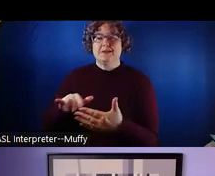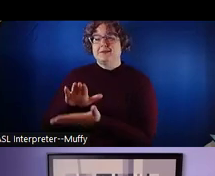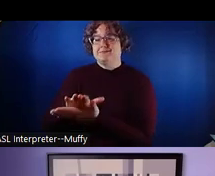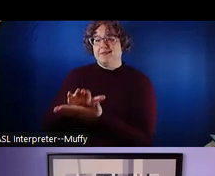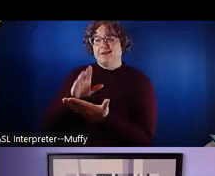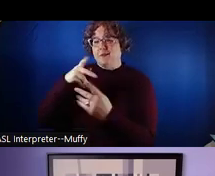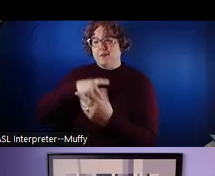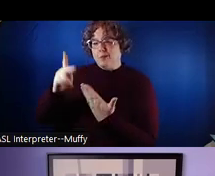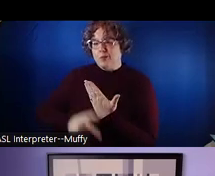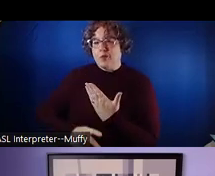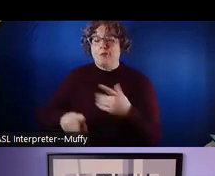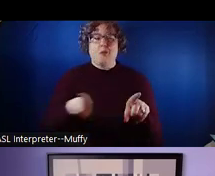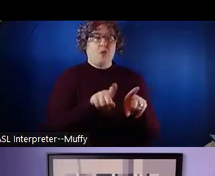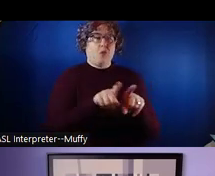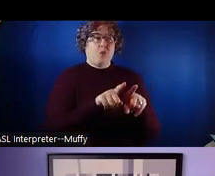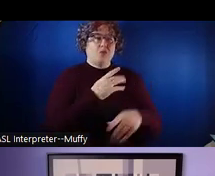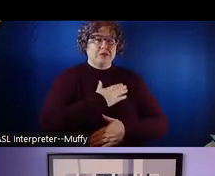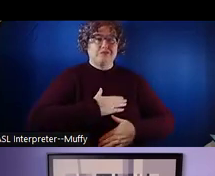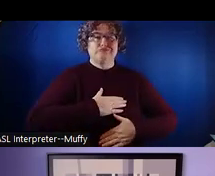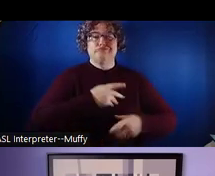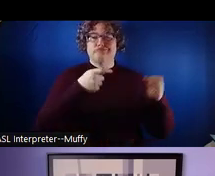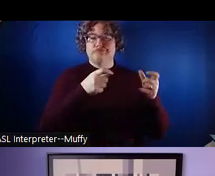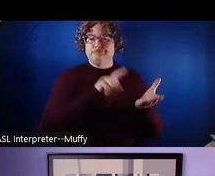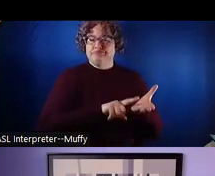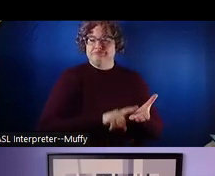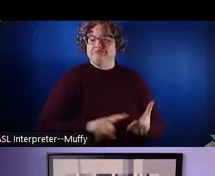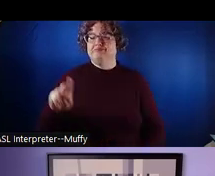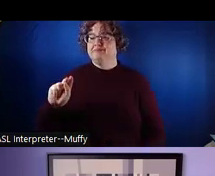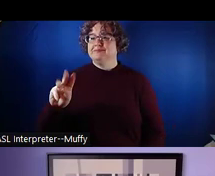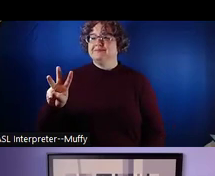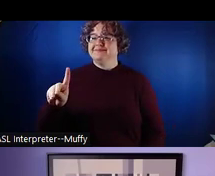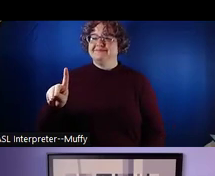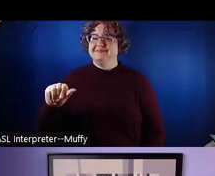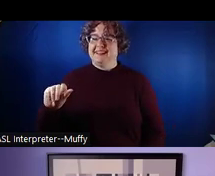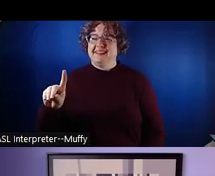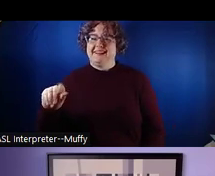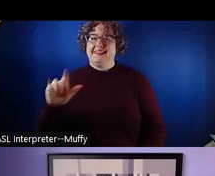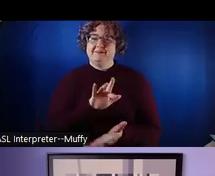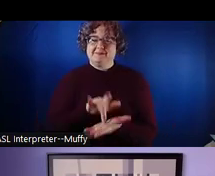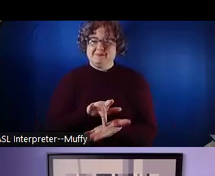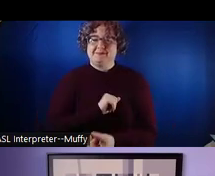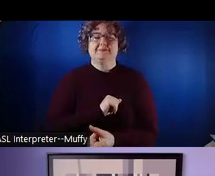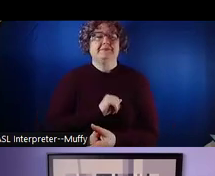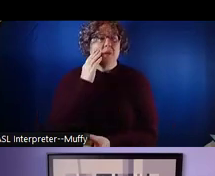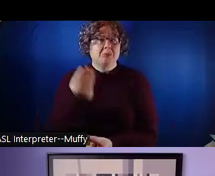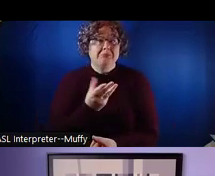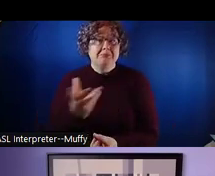as the director of research for the Northwest ADA Center. So I share this with you just so that you are aware